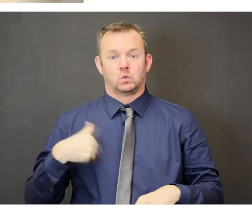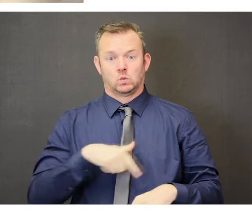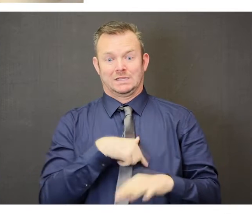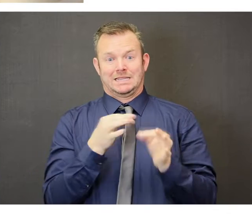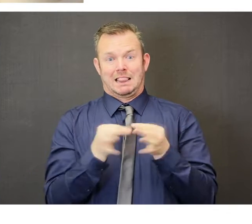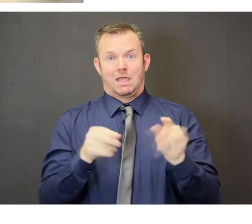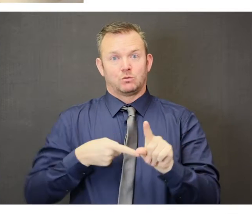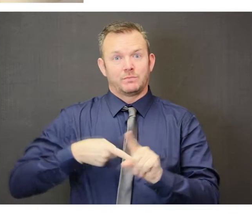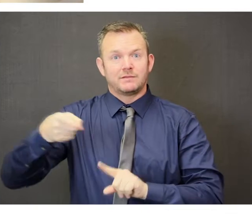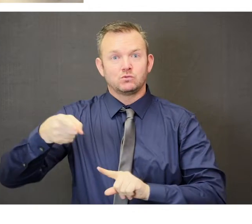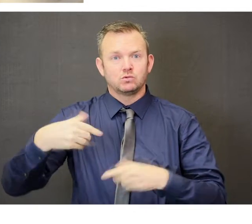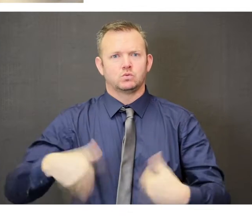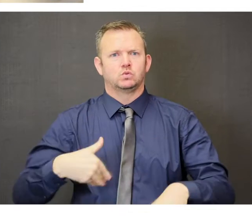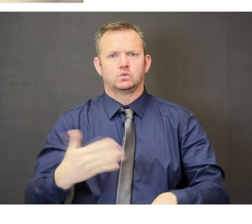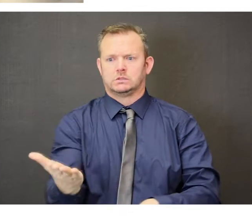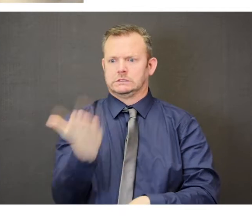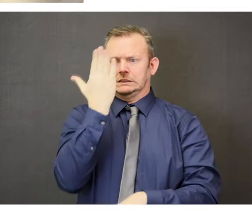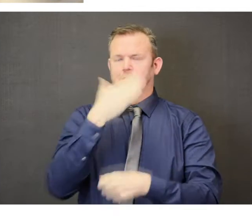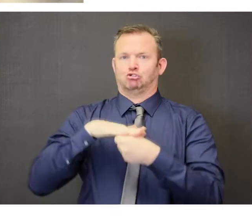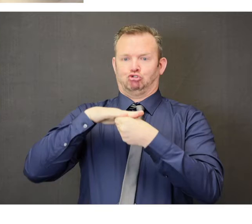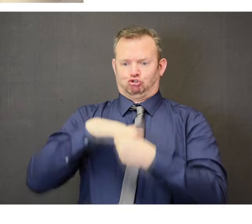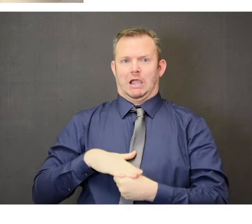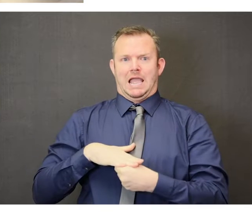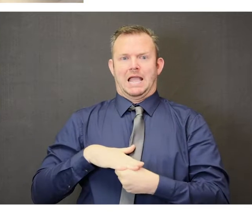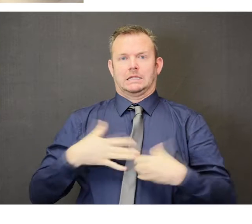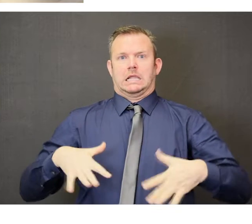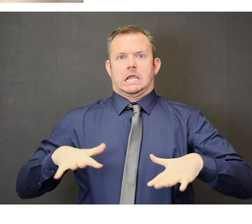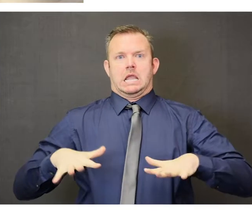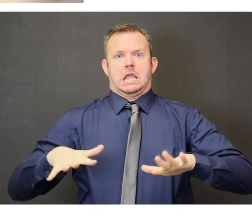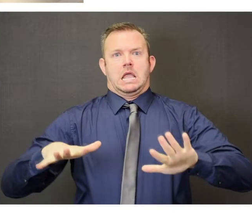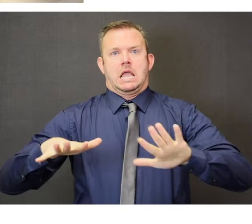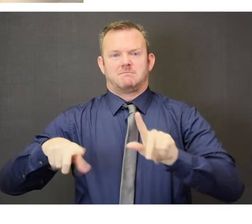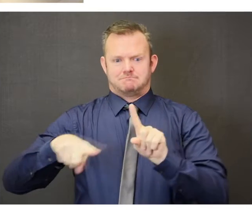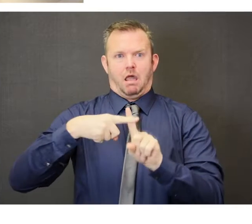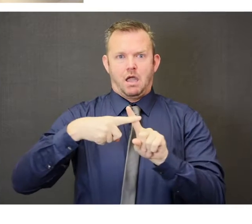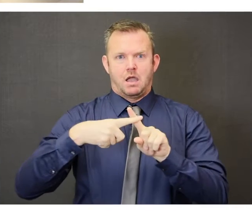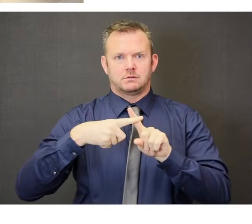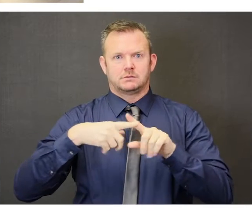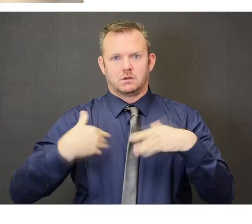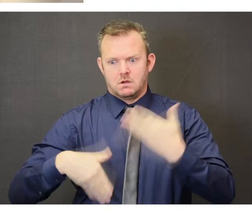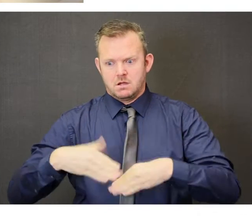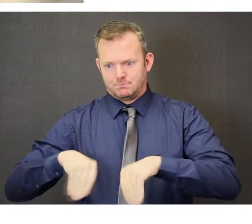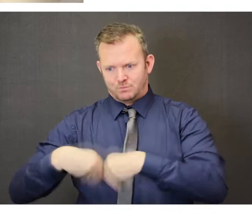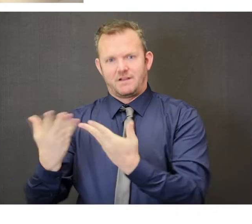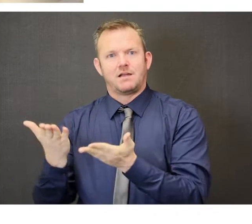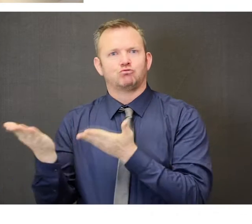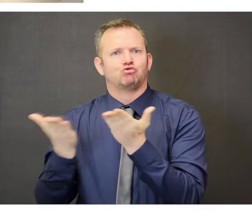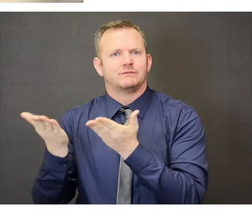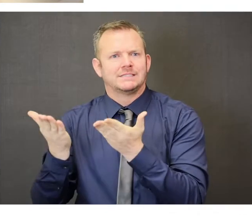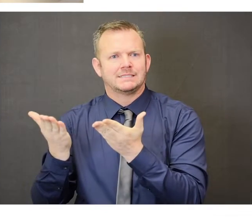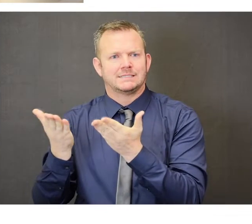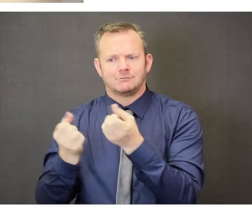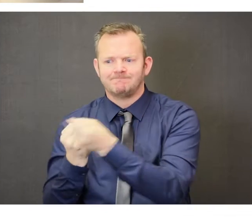while at the same time also needing to continue to provide service is and supporting our clients